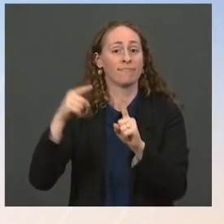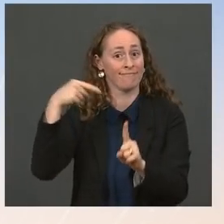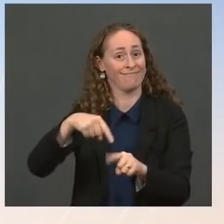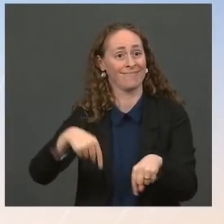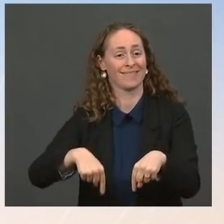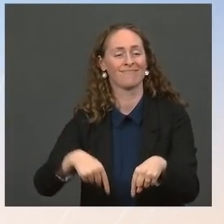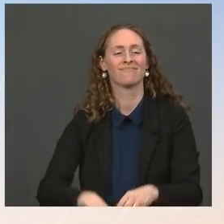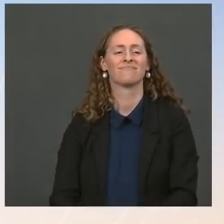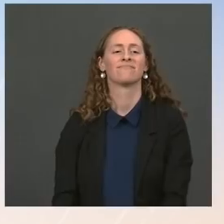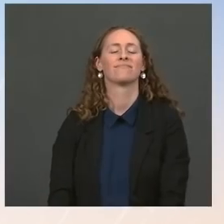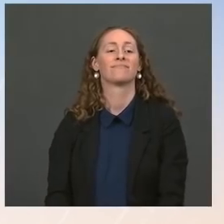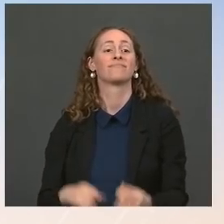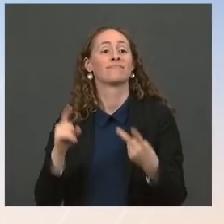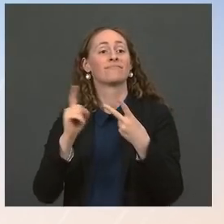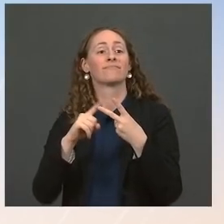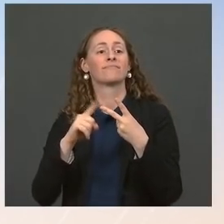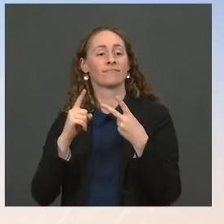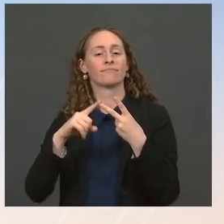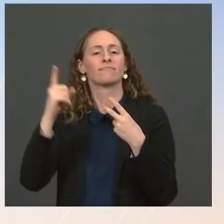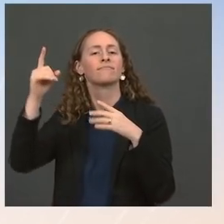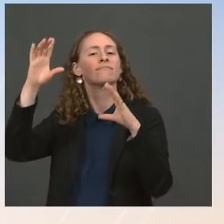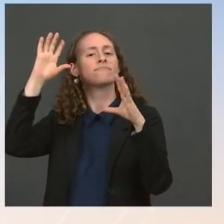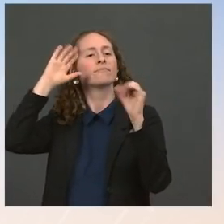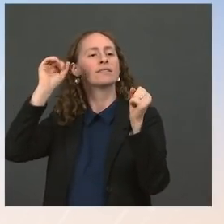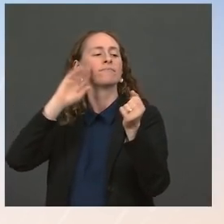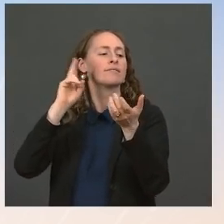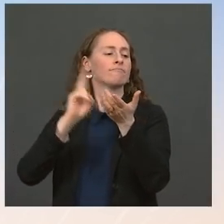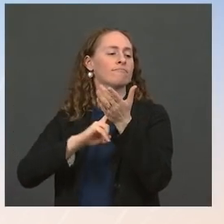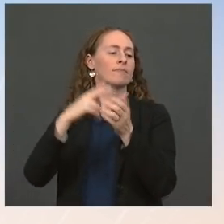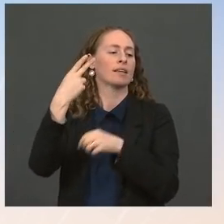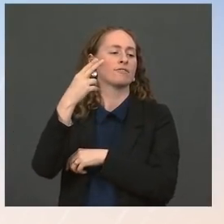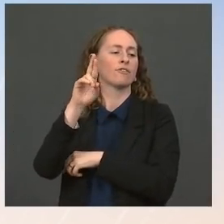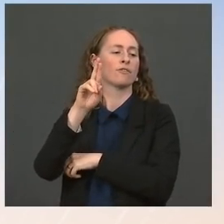the President Biden signed H.R. 2278, a bill which gives federal designation